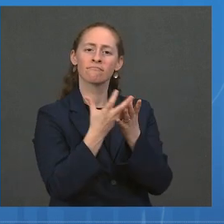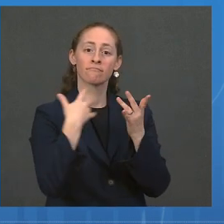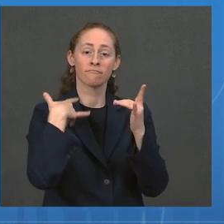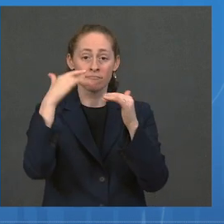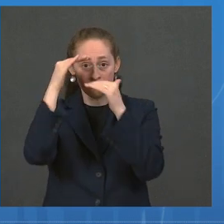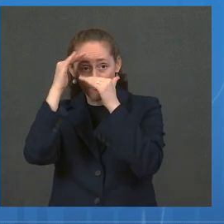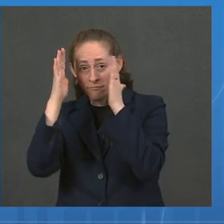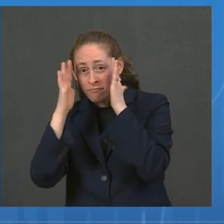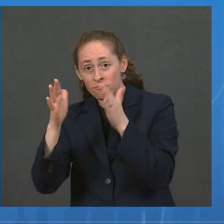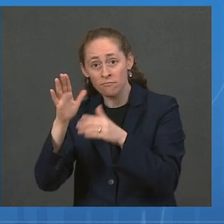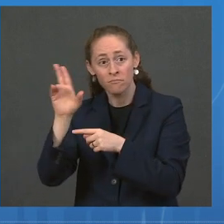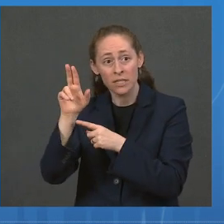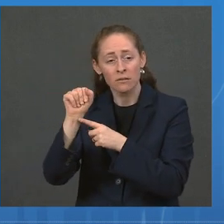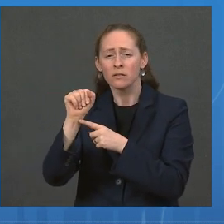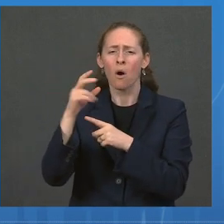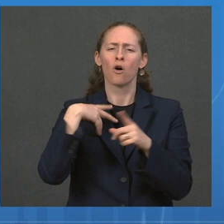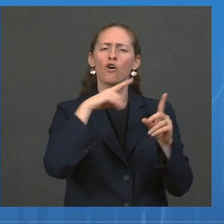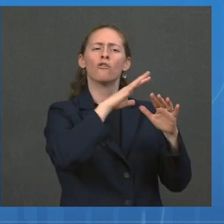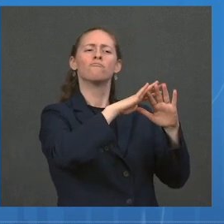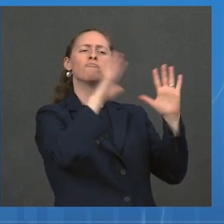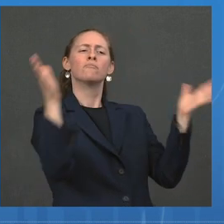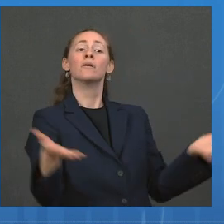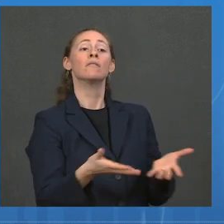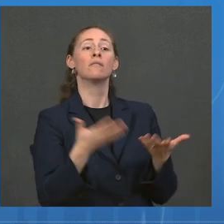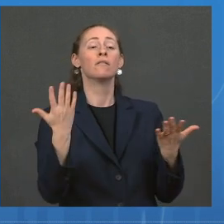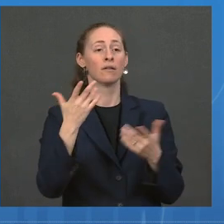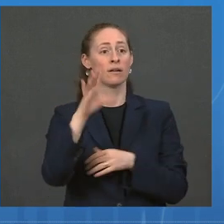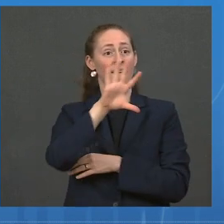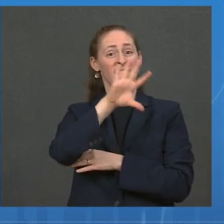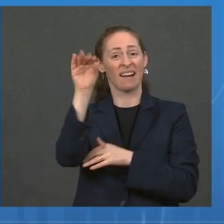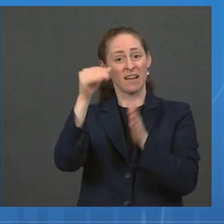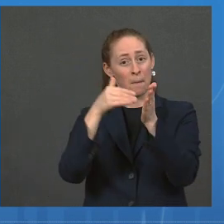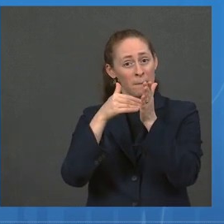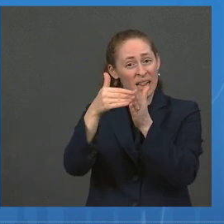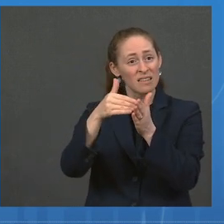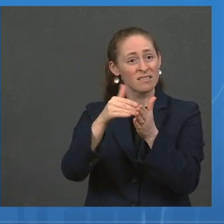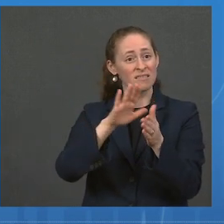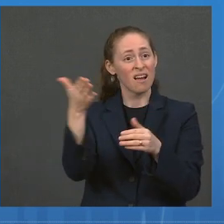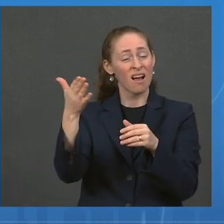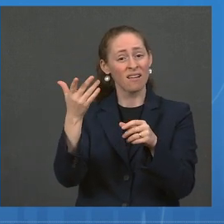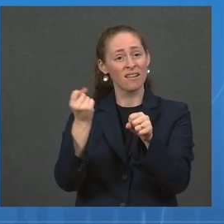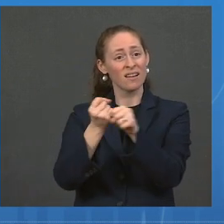50 million deaths from 10 pathogens were averted by vaccines